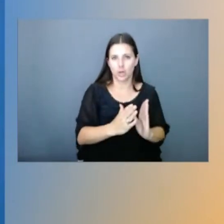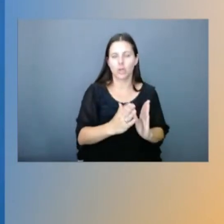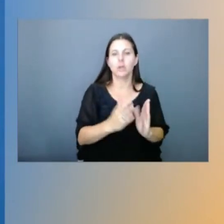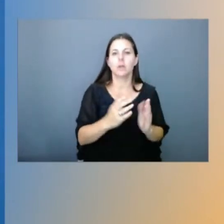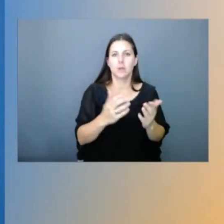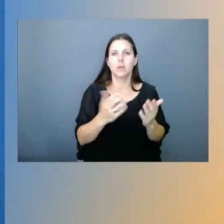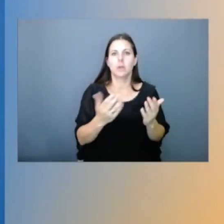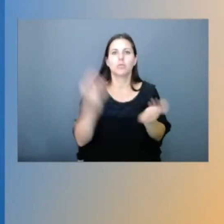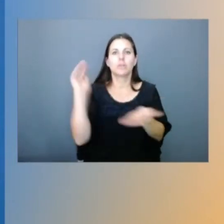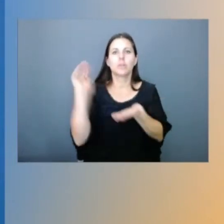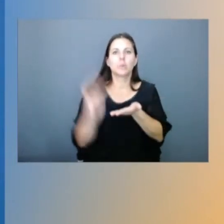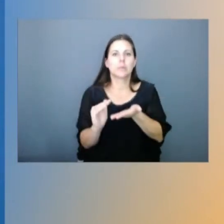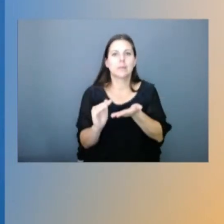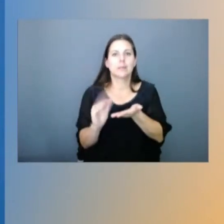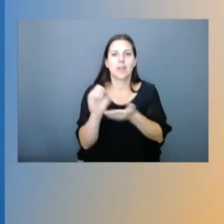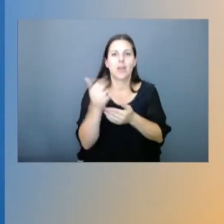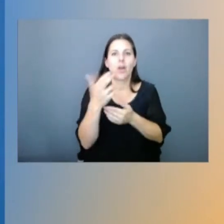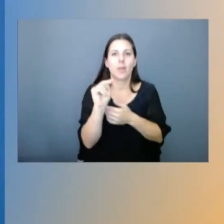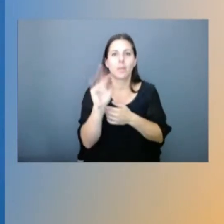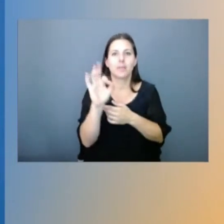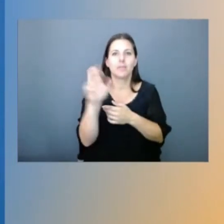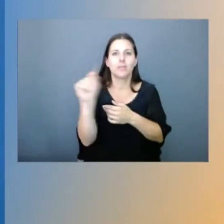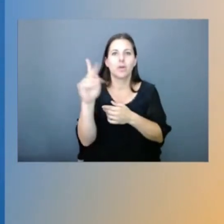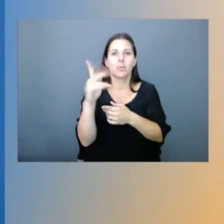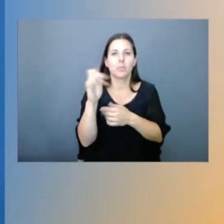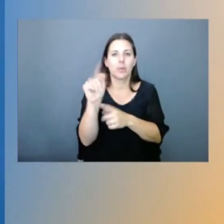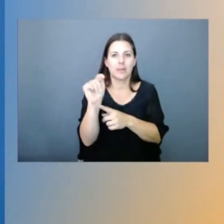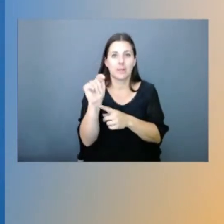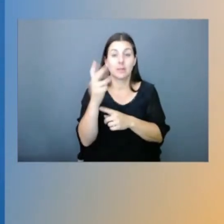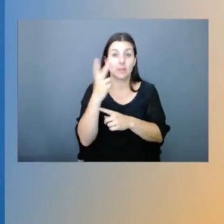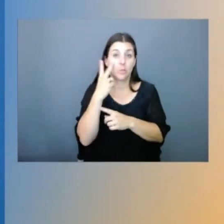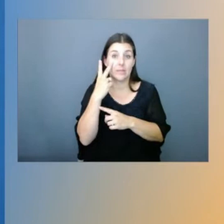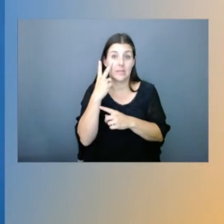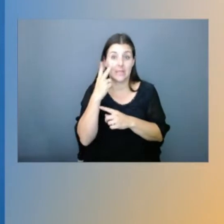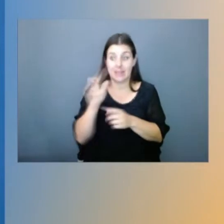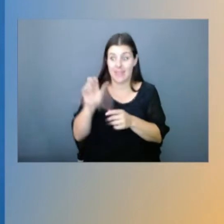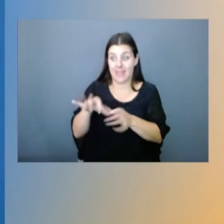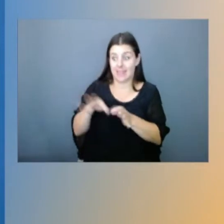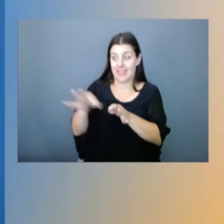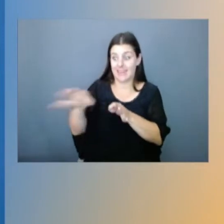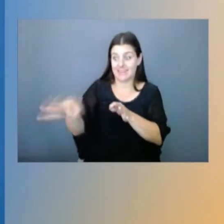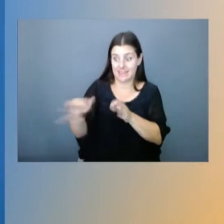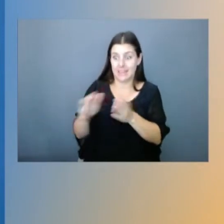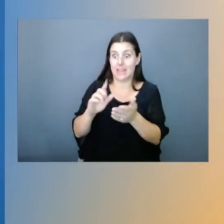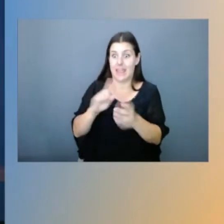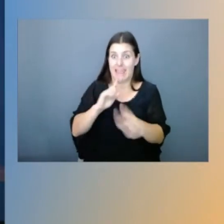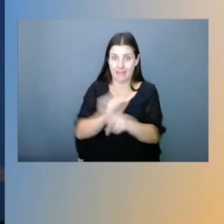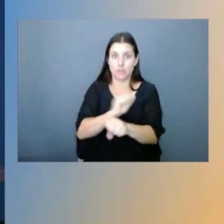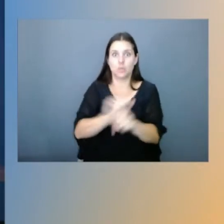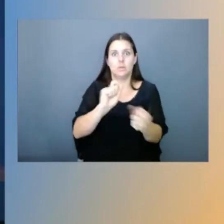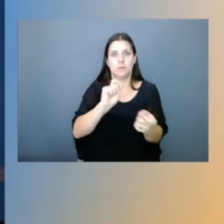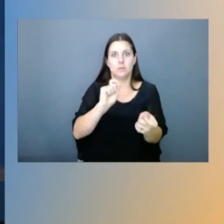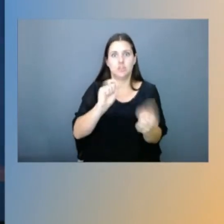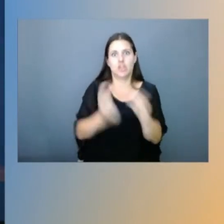per transaction and that is how we have seen latency translate into real change or real difference in the carbon footprint.